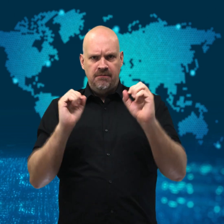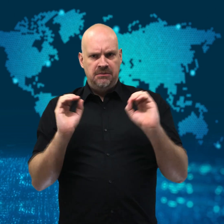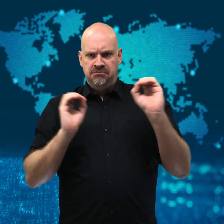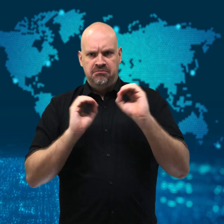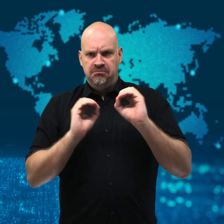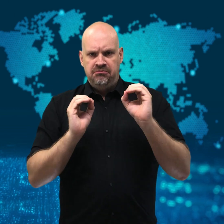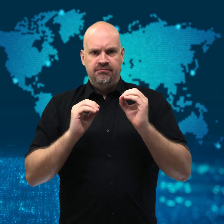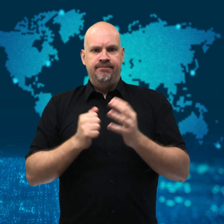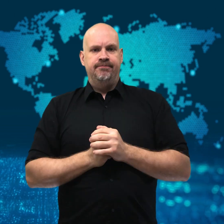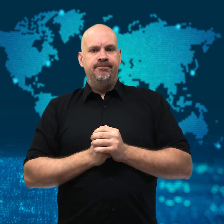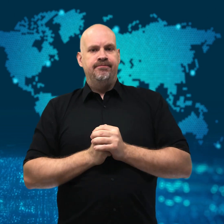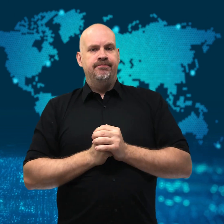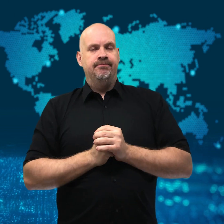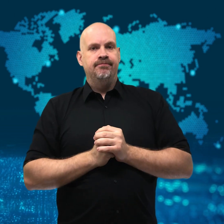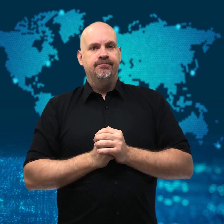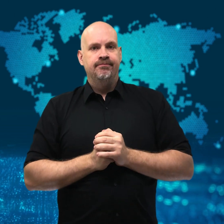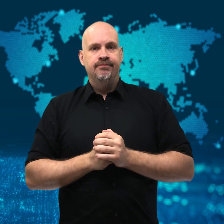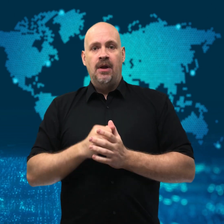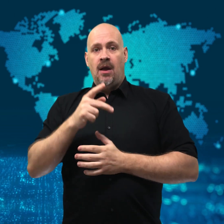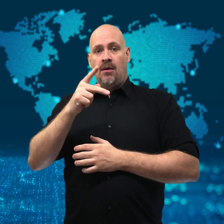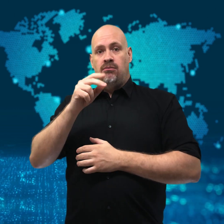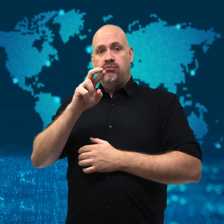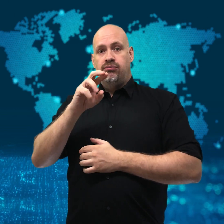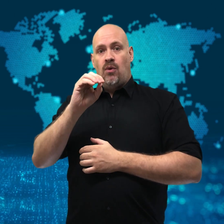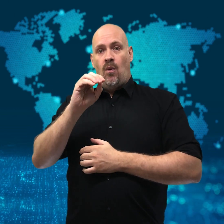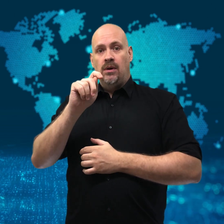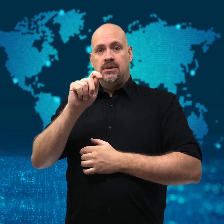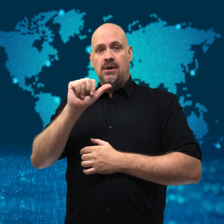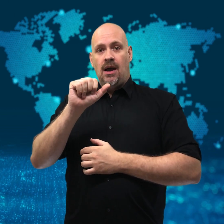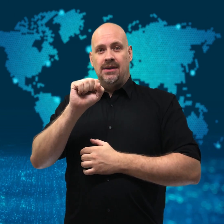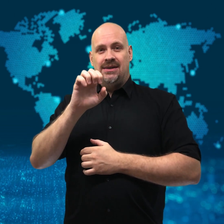and there was no bomb found on board.